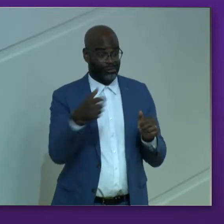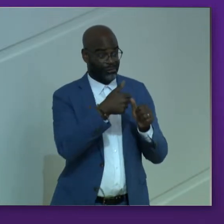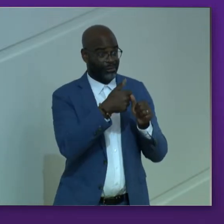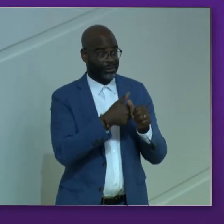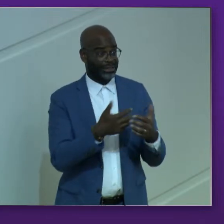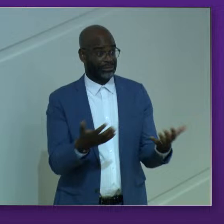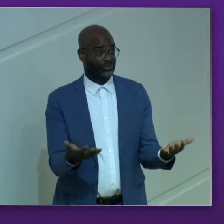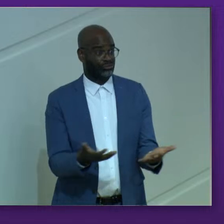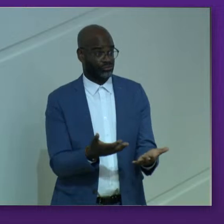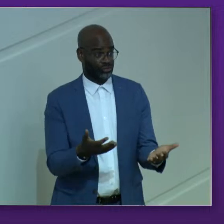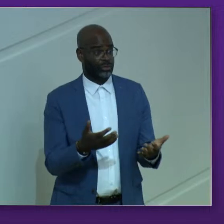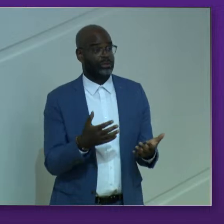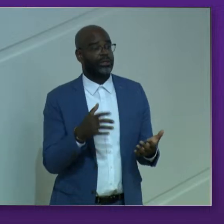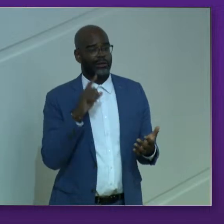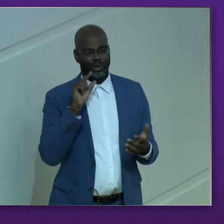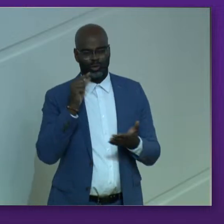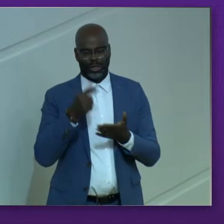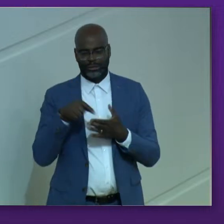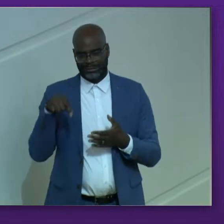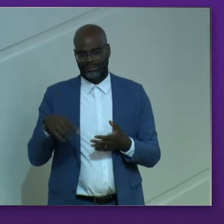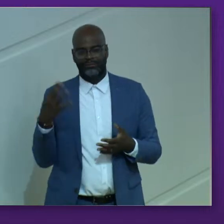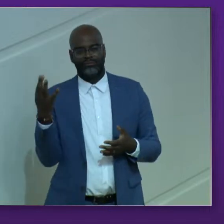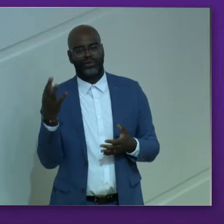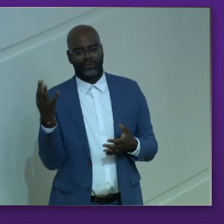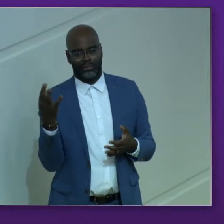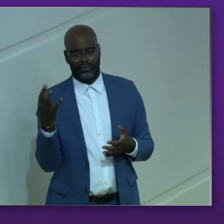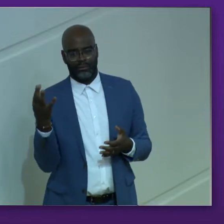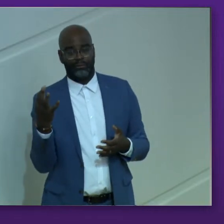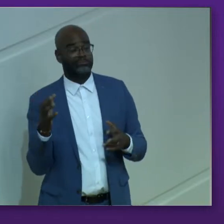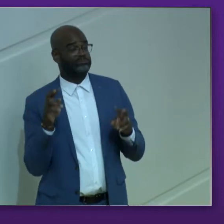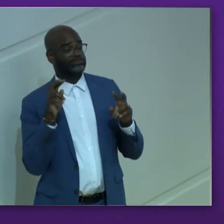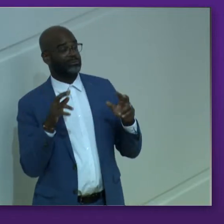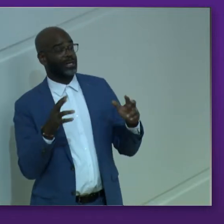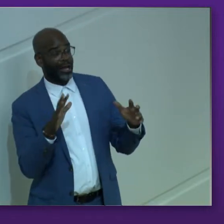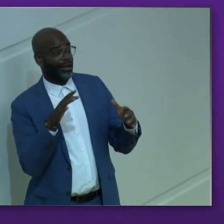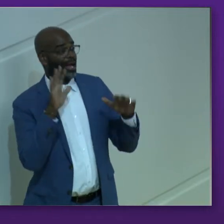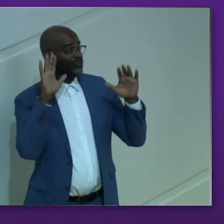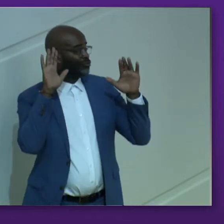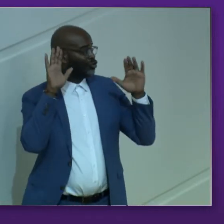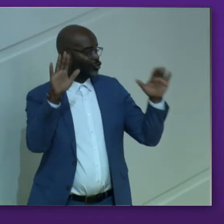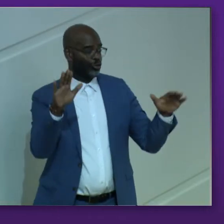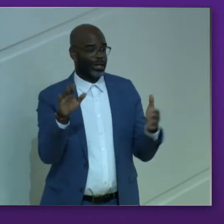I LOOK FORWARD TO SEEING EVERYONE AT COMMENCEMENT ON